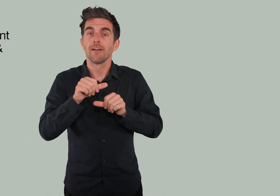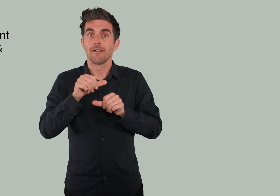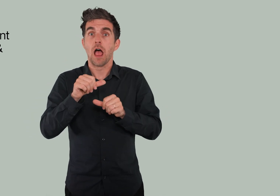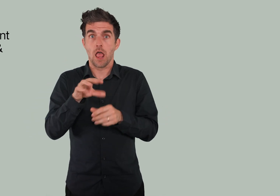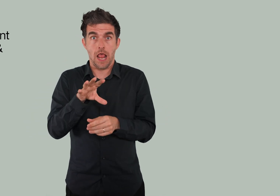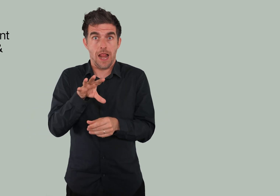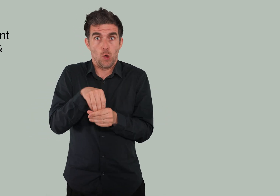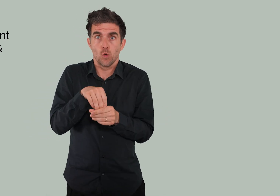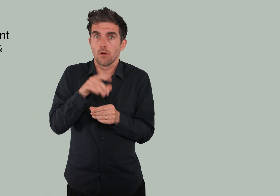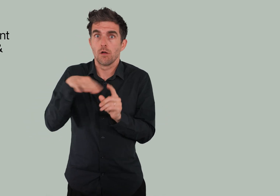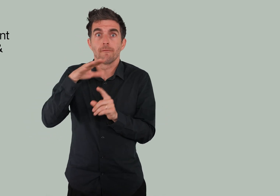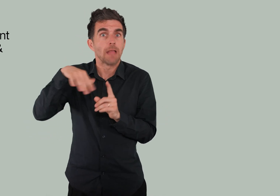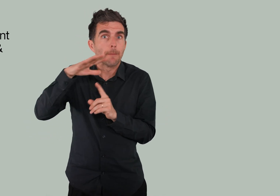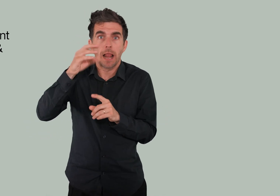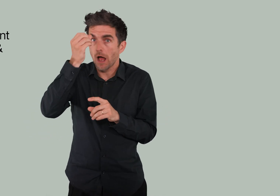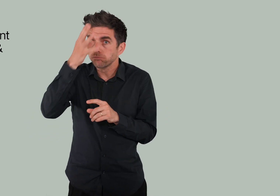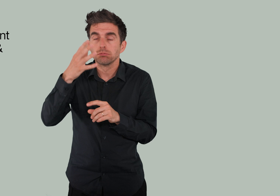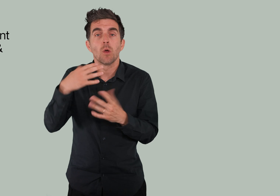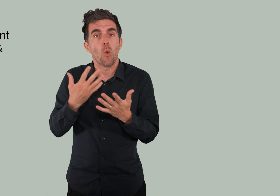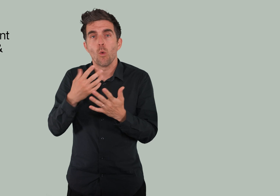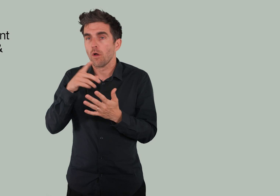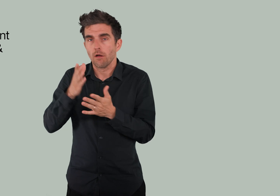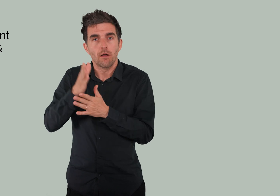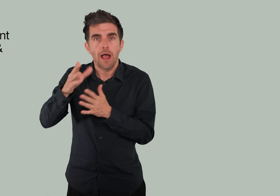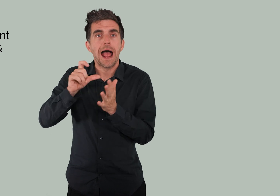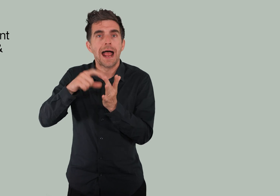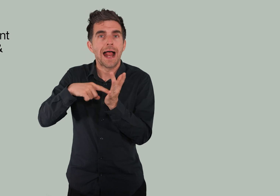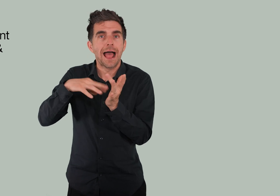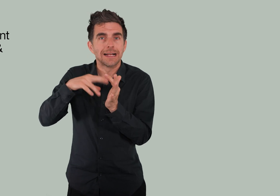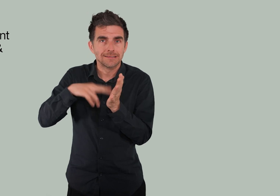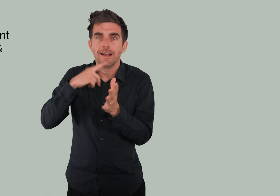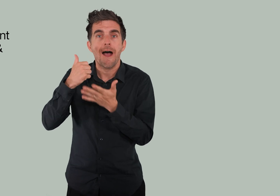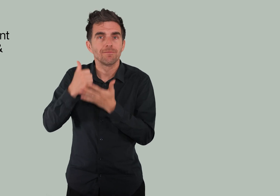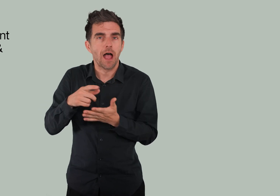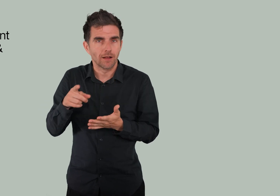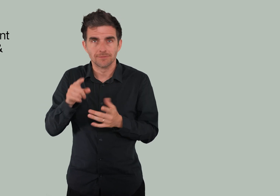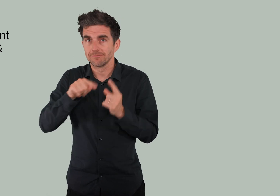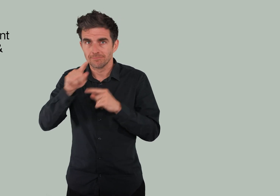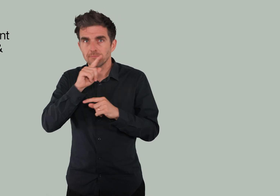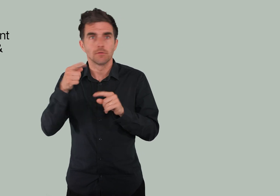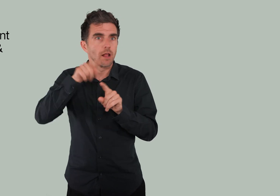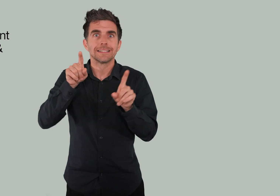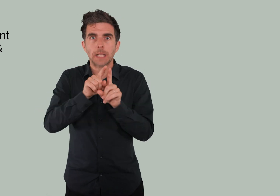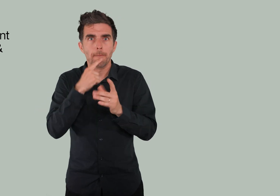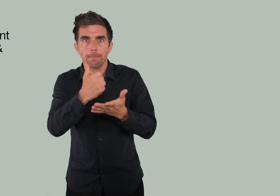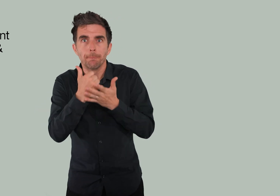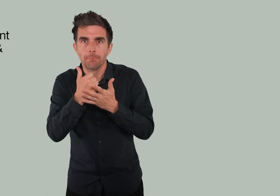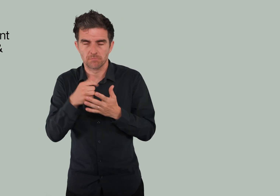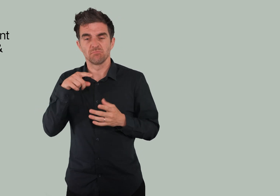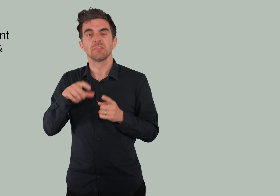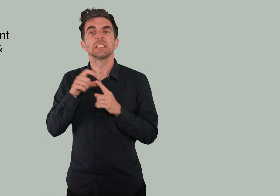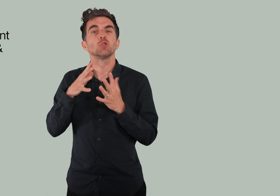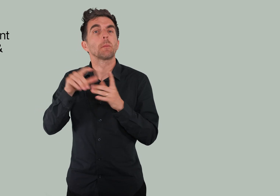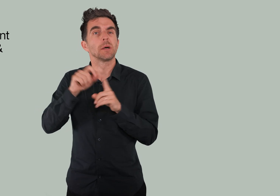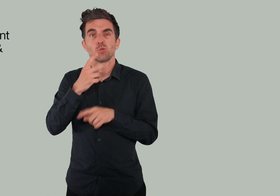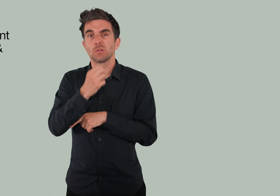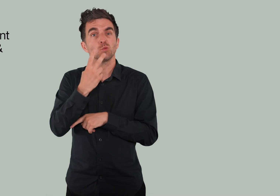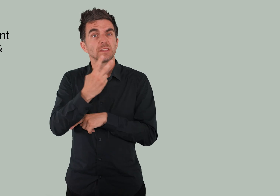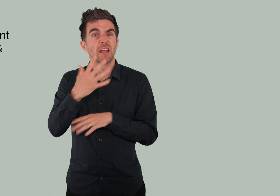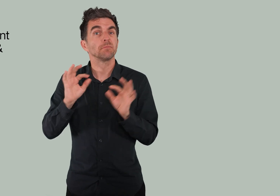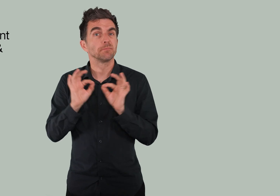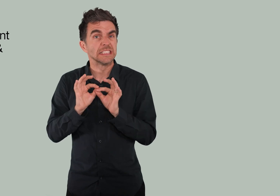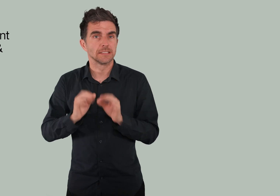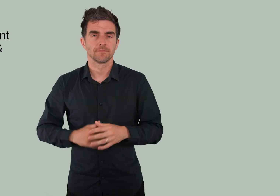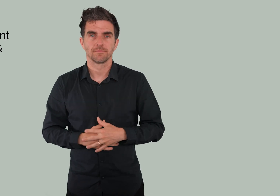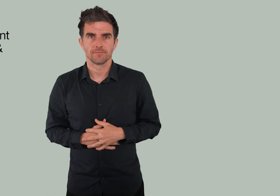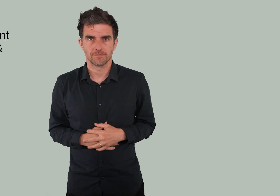including knowledgeable family members or Citizens Advice. (DWP, 2025b).